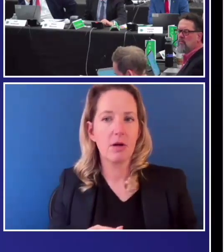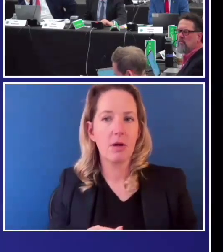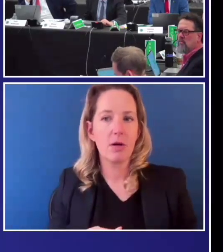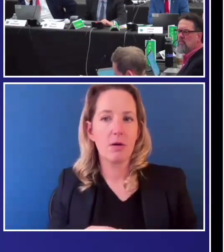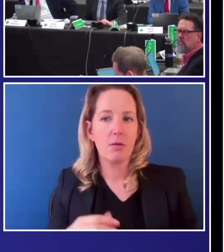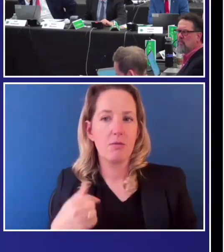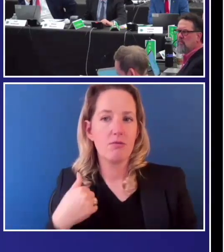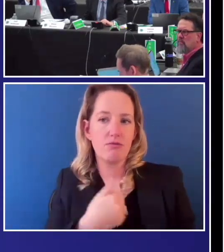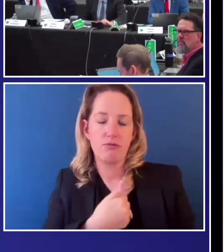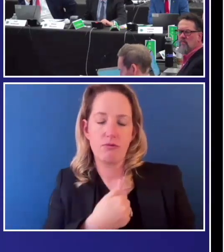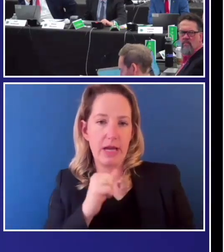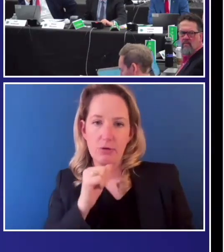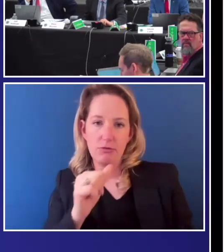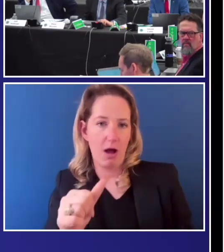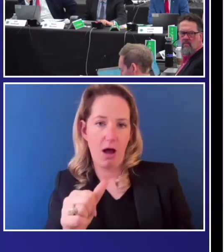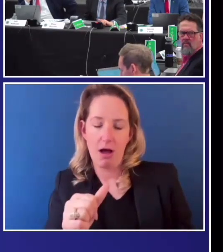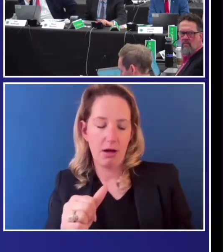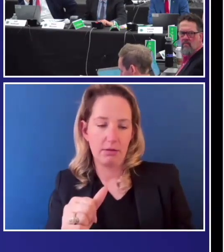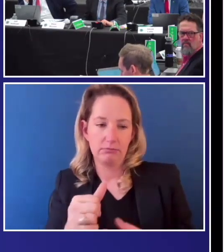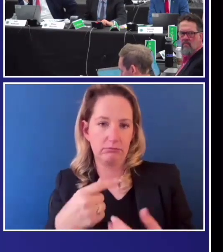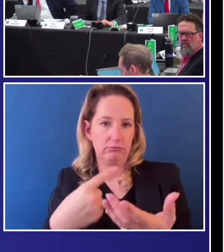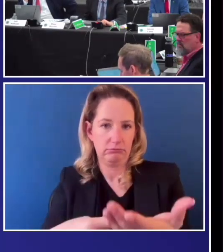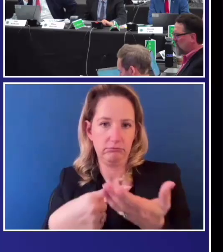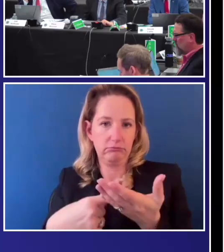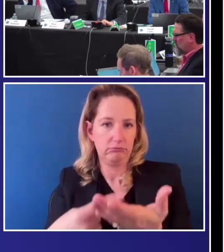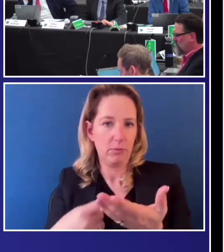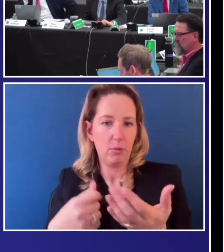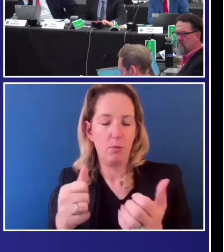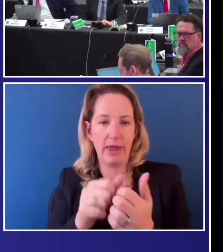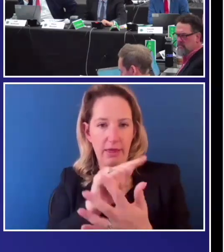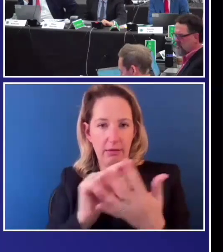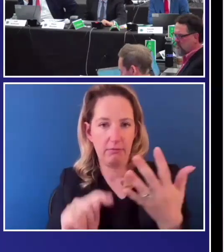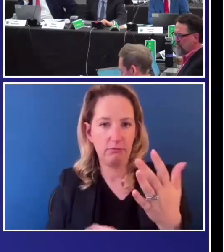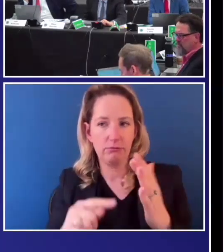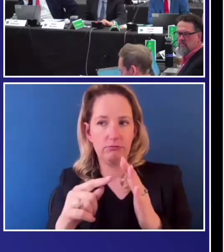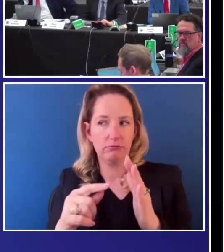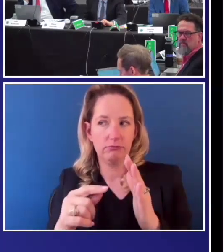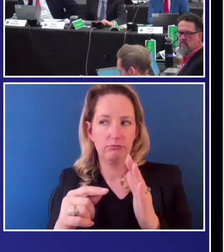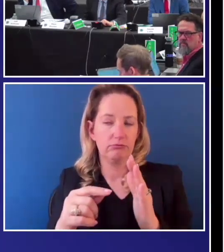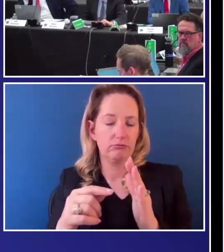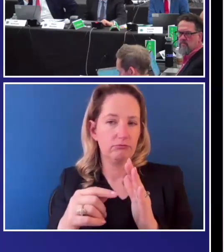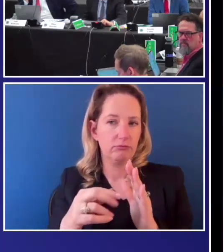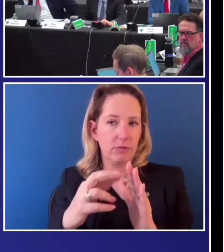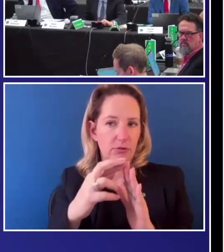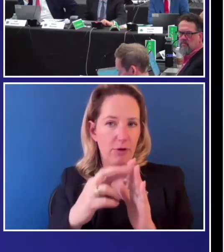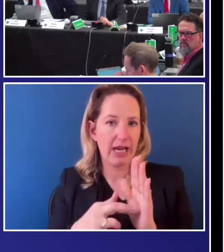in the regulations here. We don't have a provision here for excluding the benchmark group,